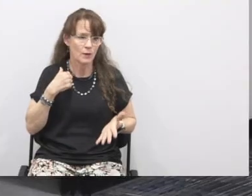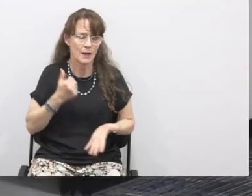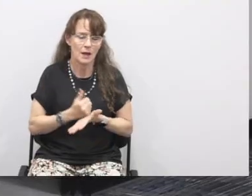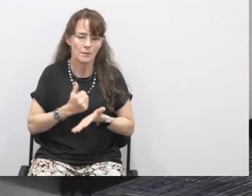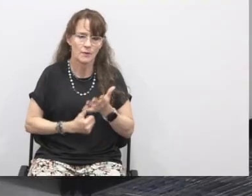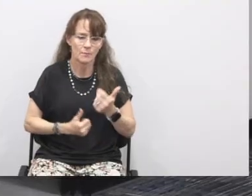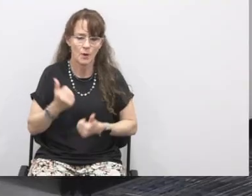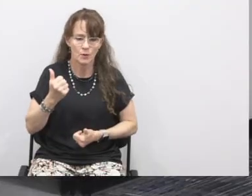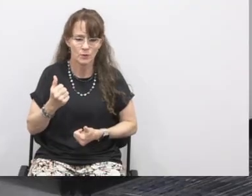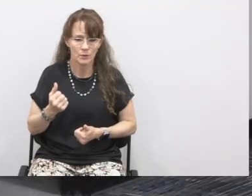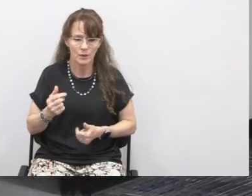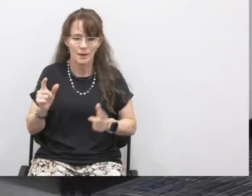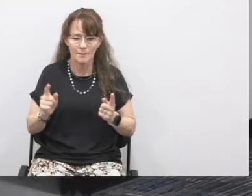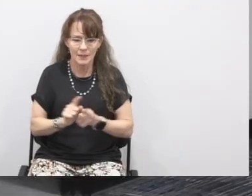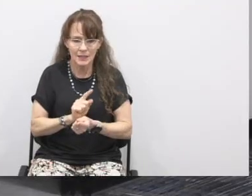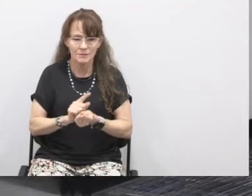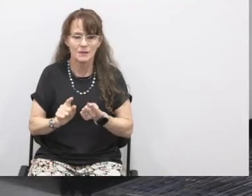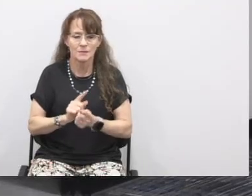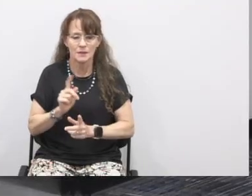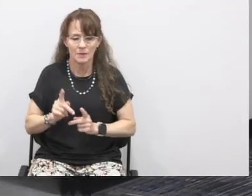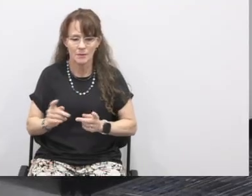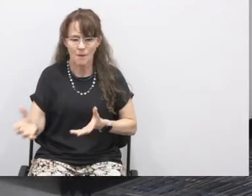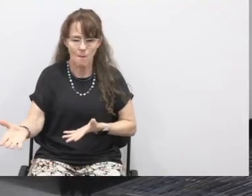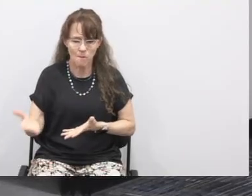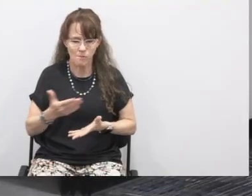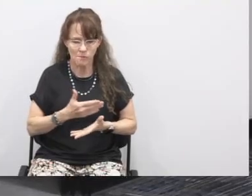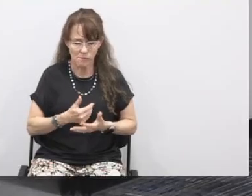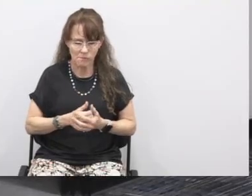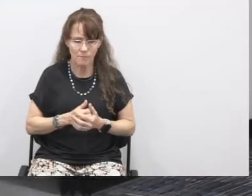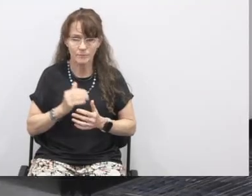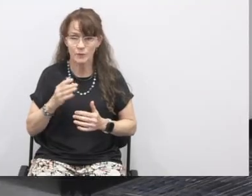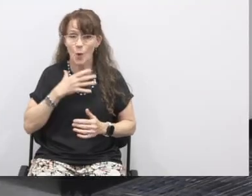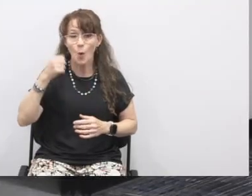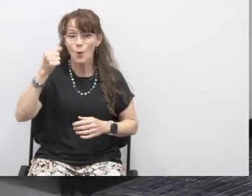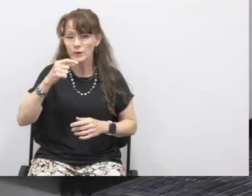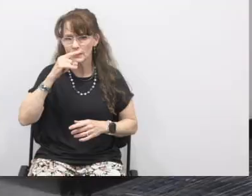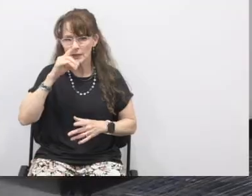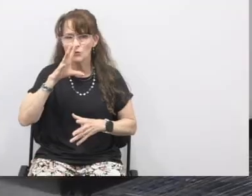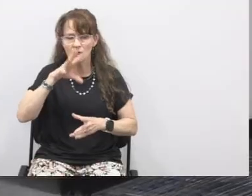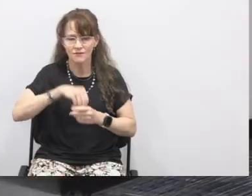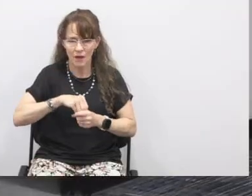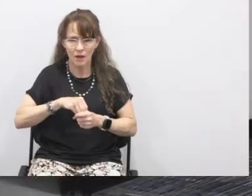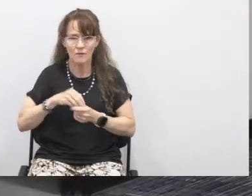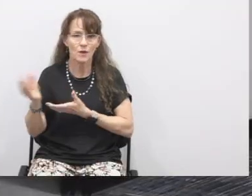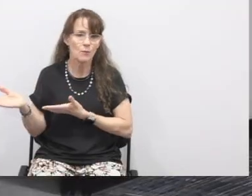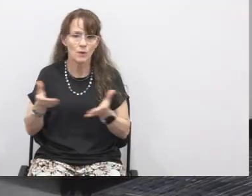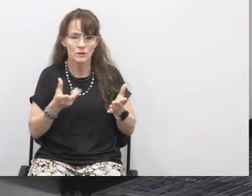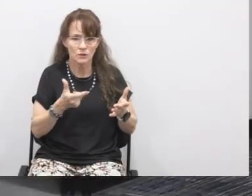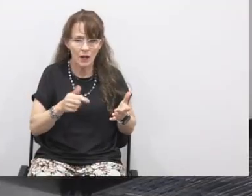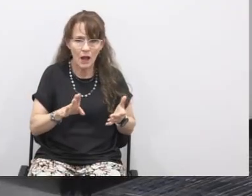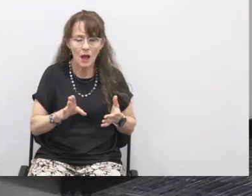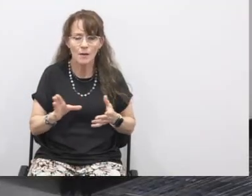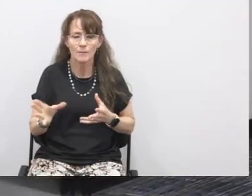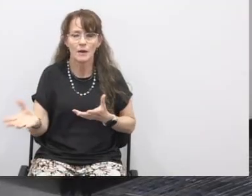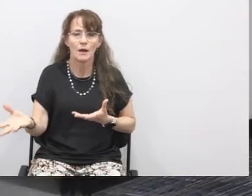We wanted them to meet people. And then you can take them, so our upperclassmen were really involved. So they can take them to their clubs, they can get them into programs.